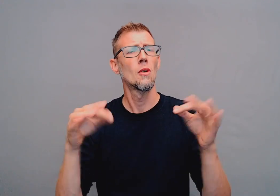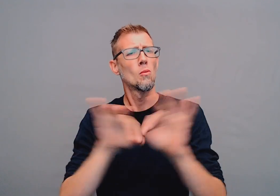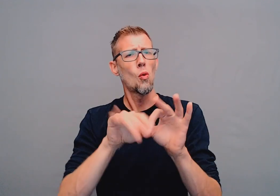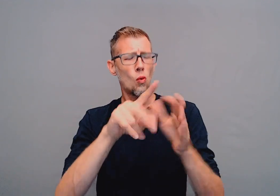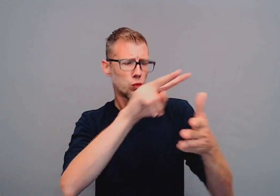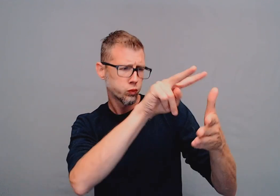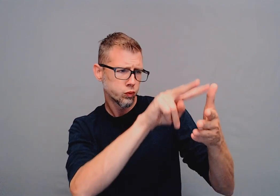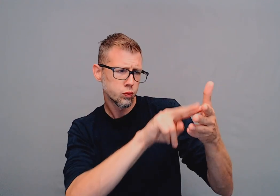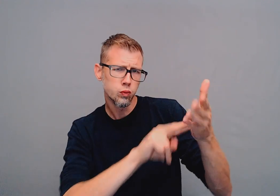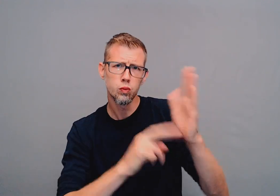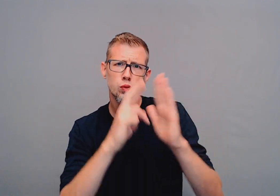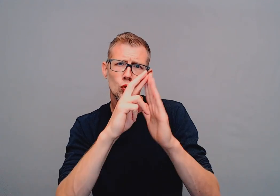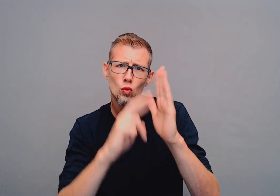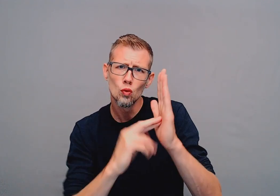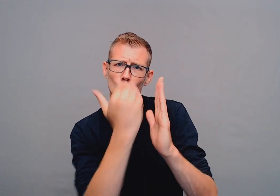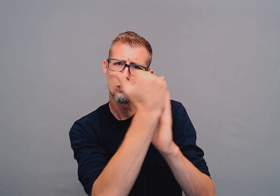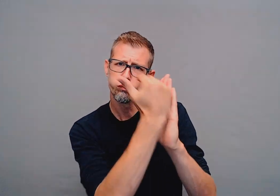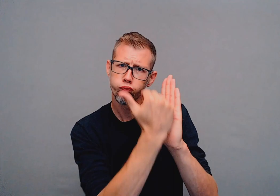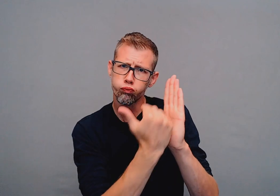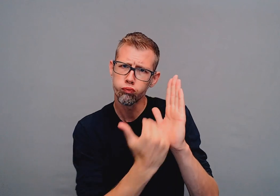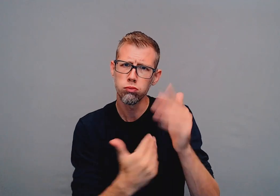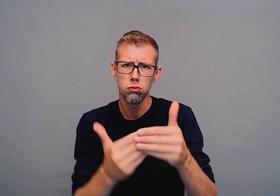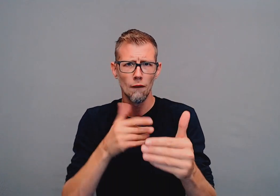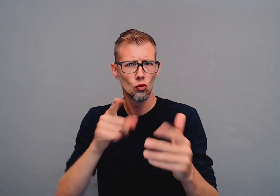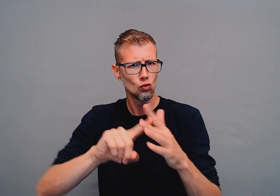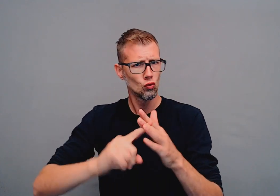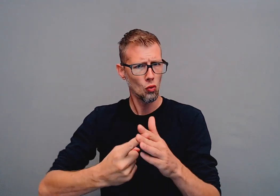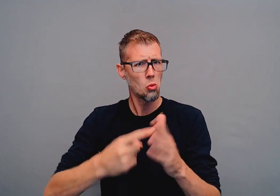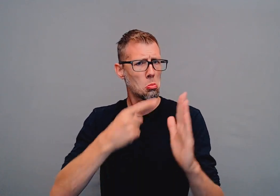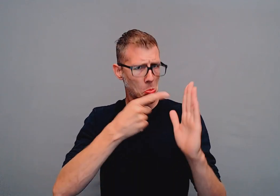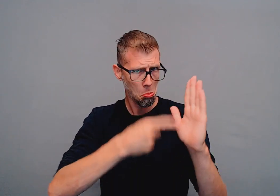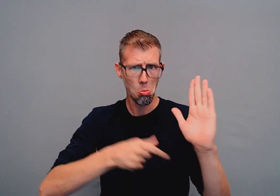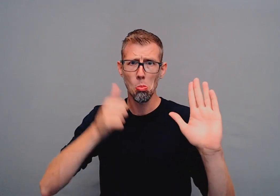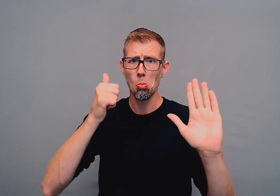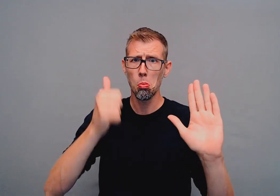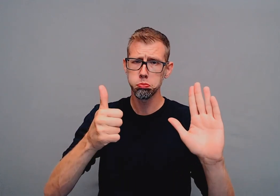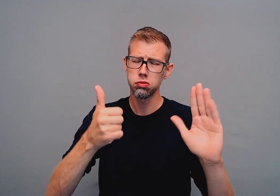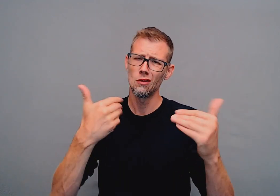Read the guidelines before proceeding